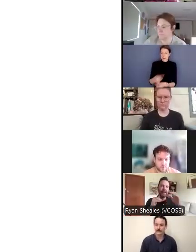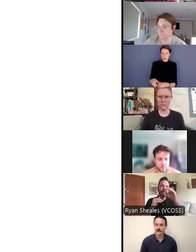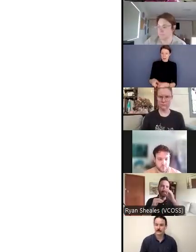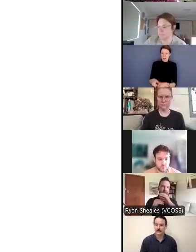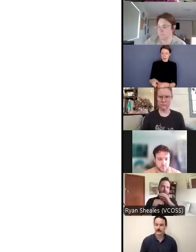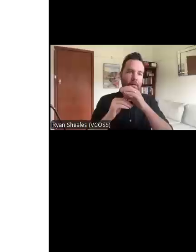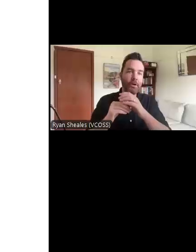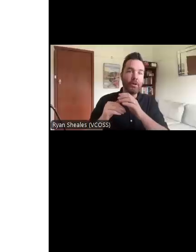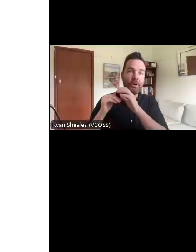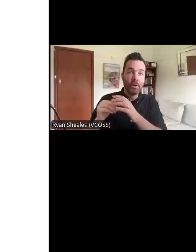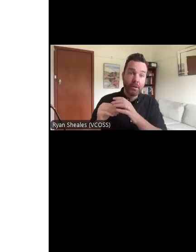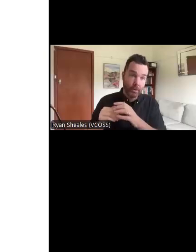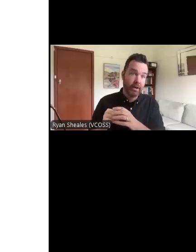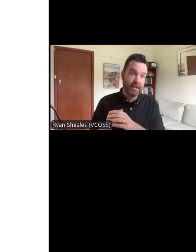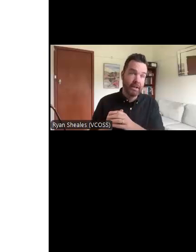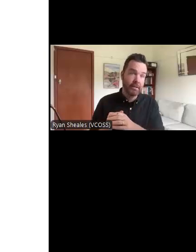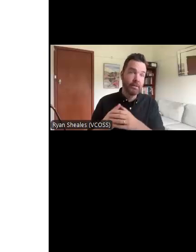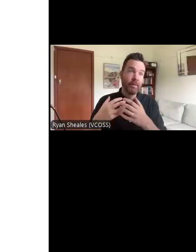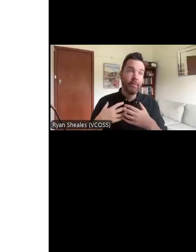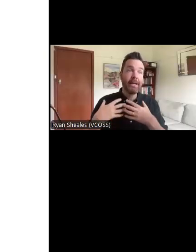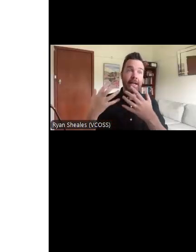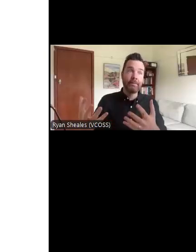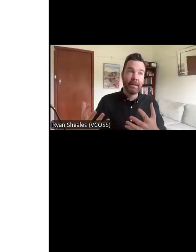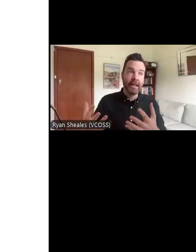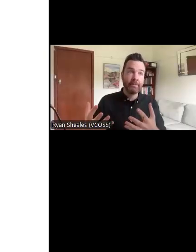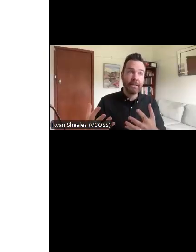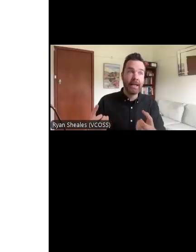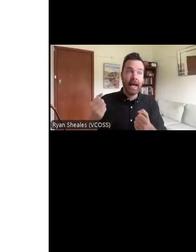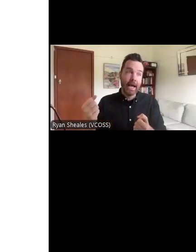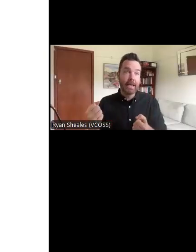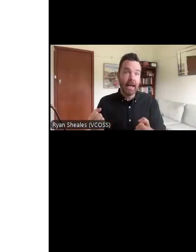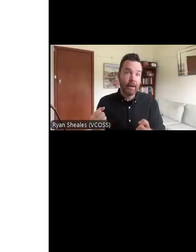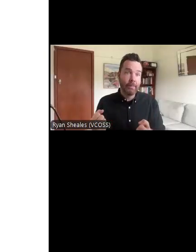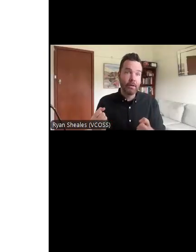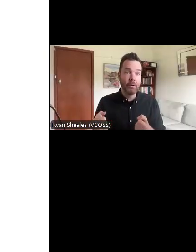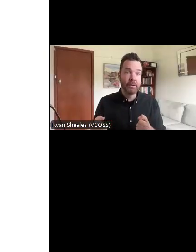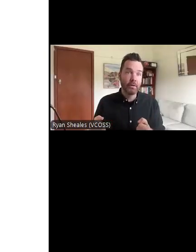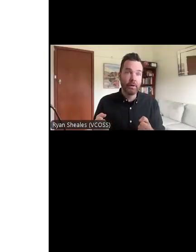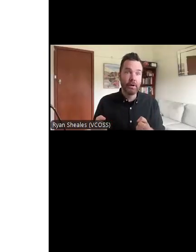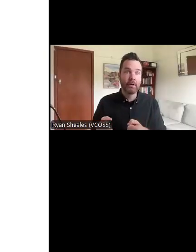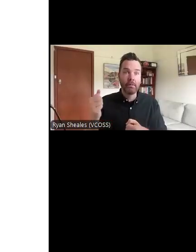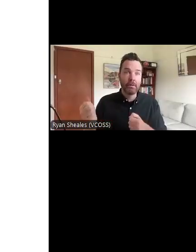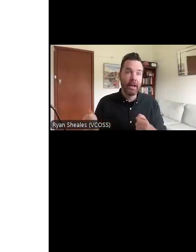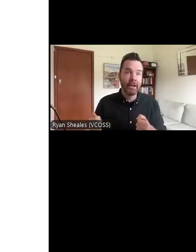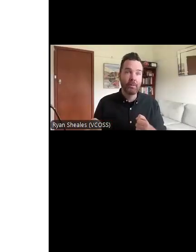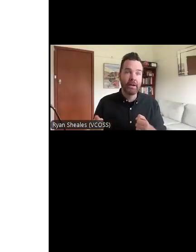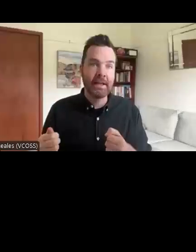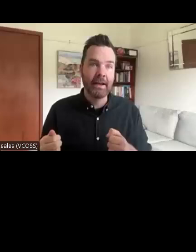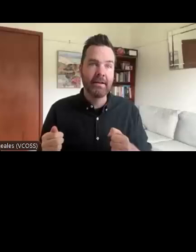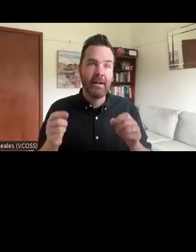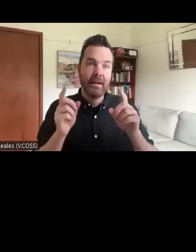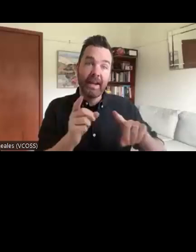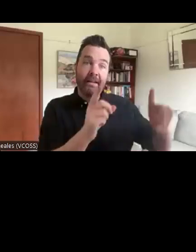next level, news organisations, when we come to them, saying, "Hey how about you do a story on X-Y-Z", they